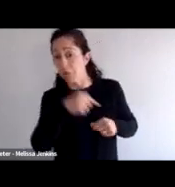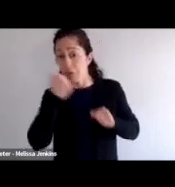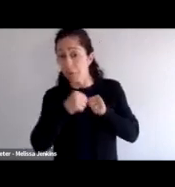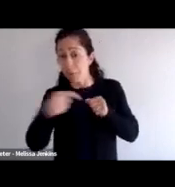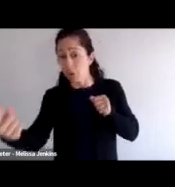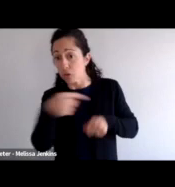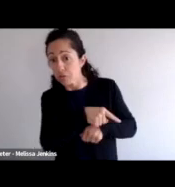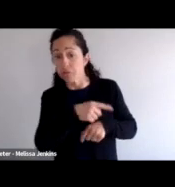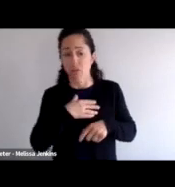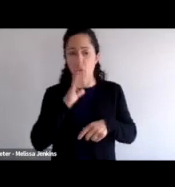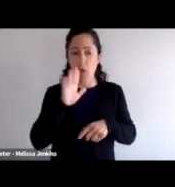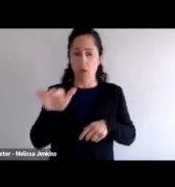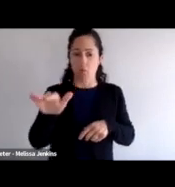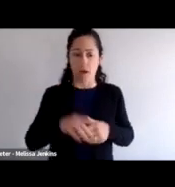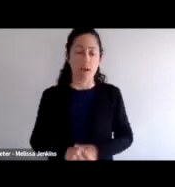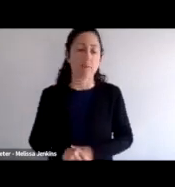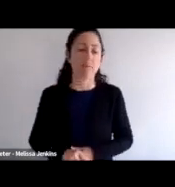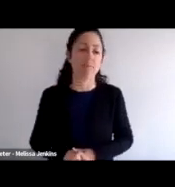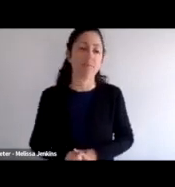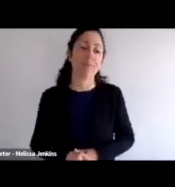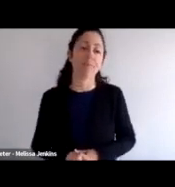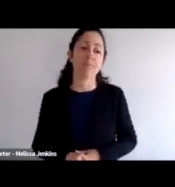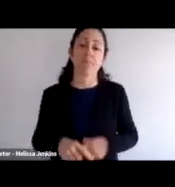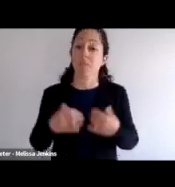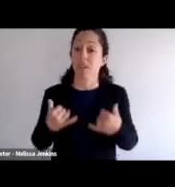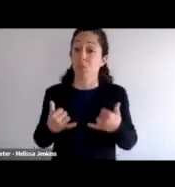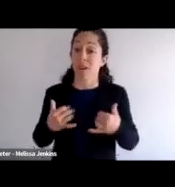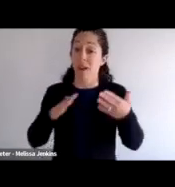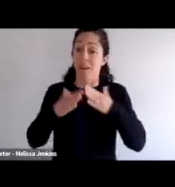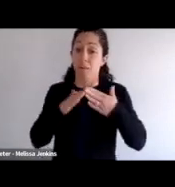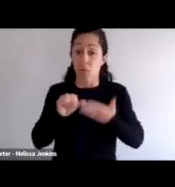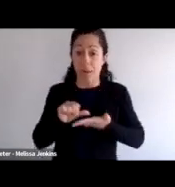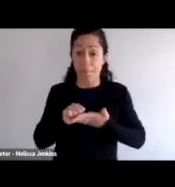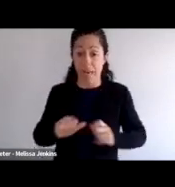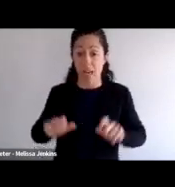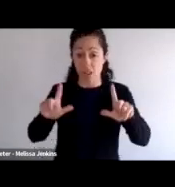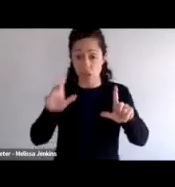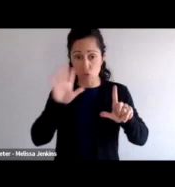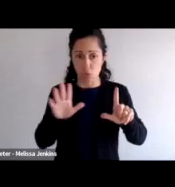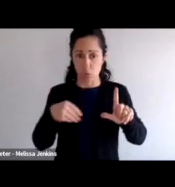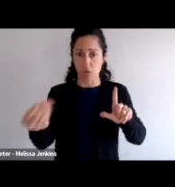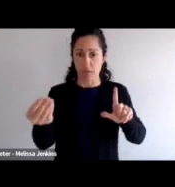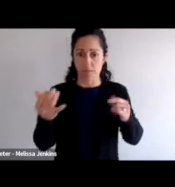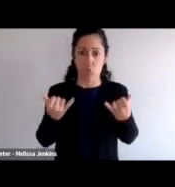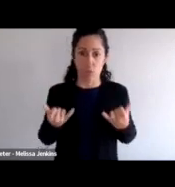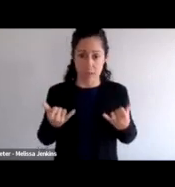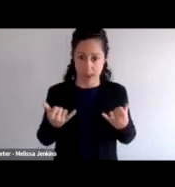link to the Community page today and it will be shared widely over social media.